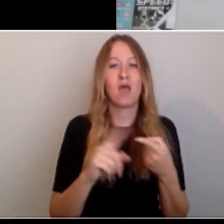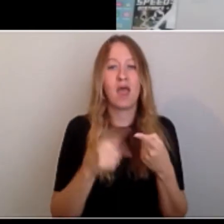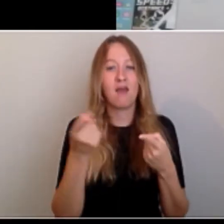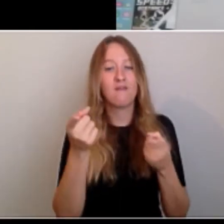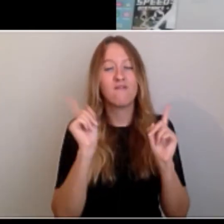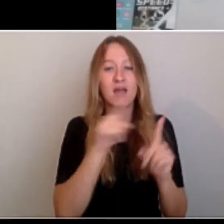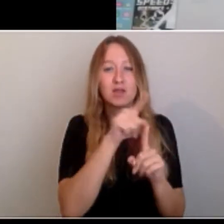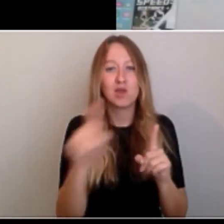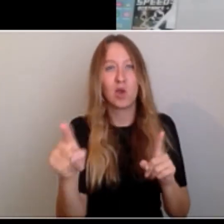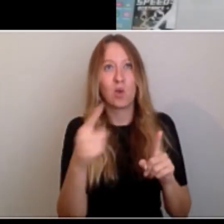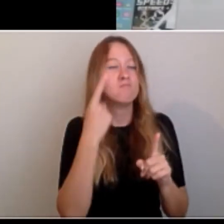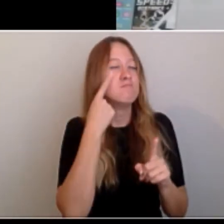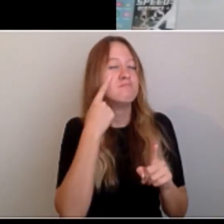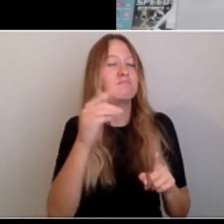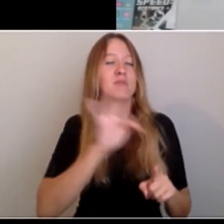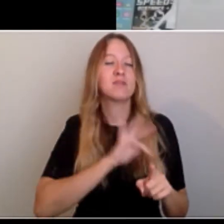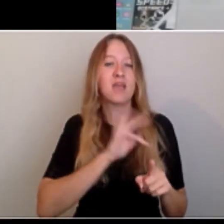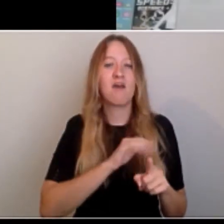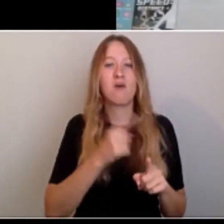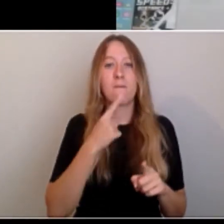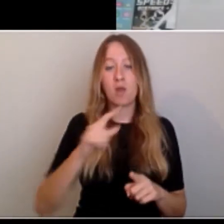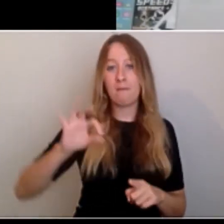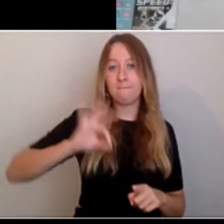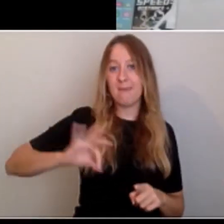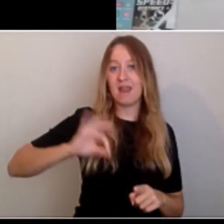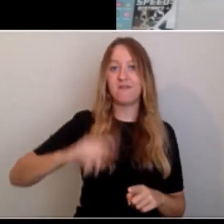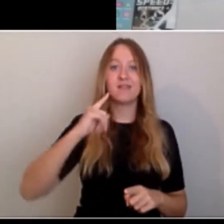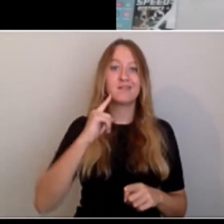students only, it can be beneficial to hearing students